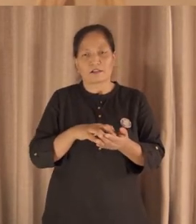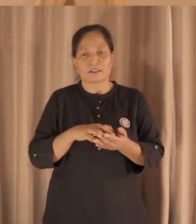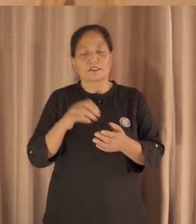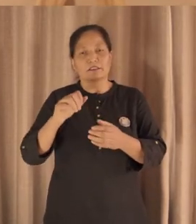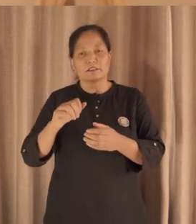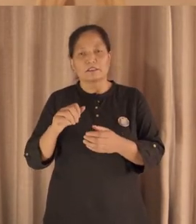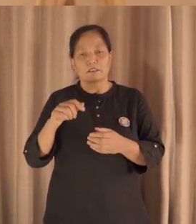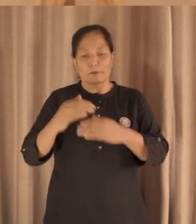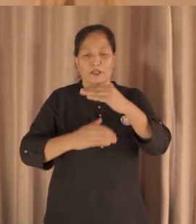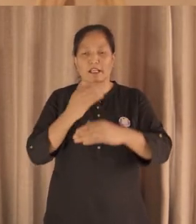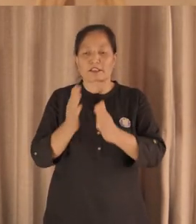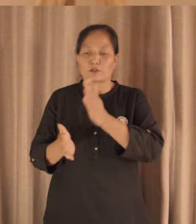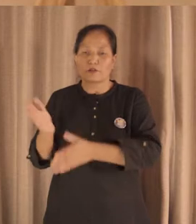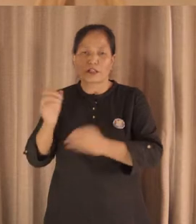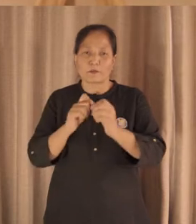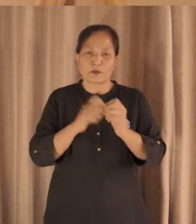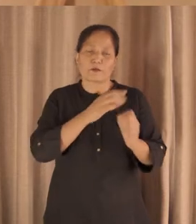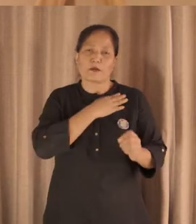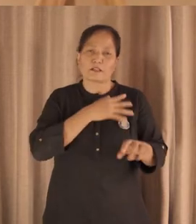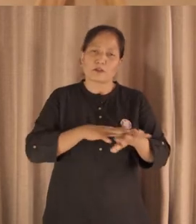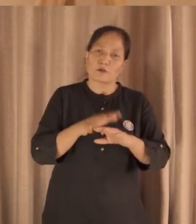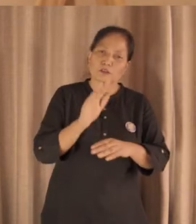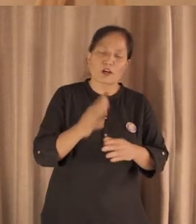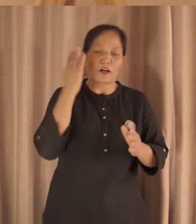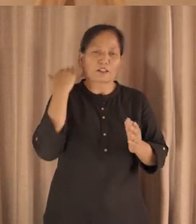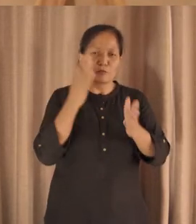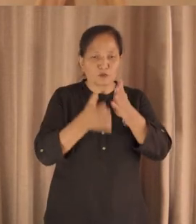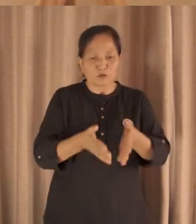event from a historical point of view G: It is important to include everyone in